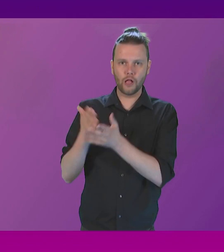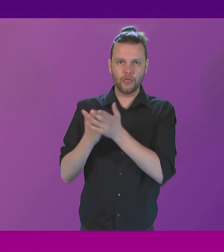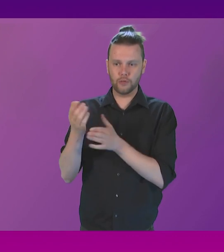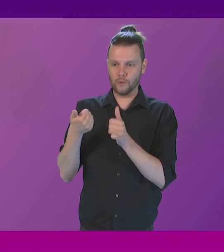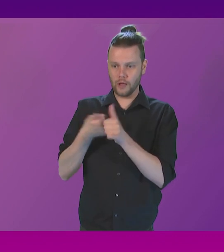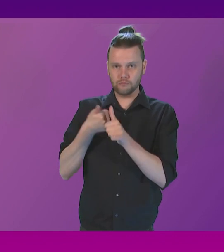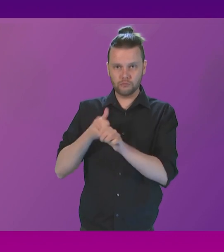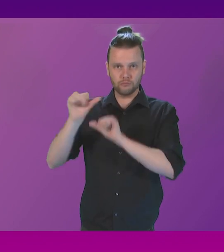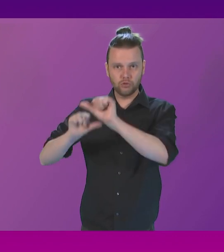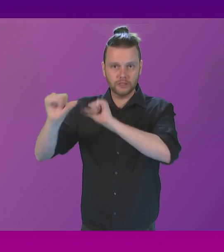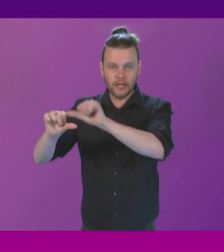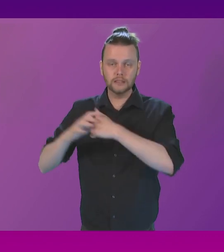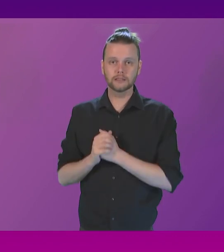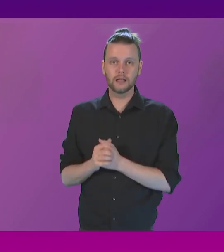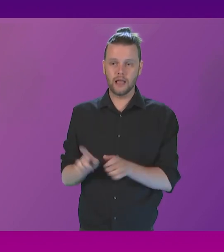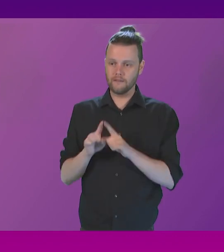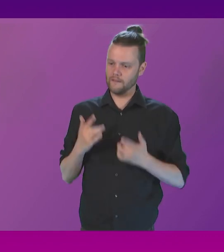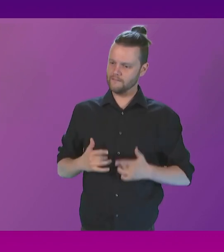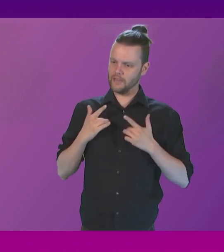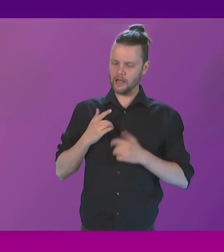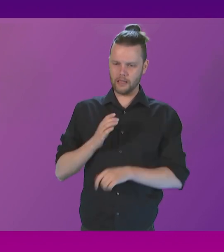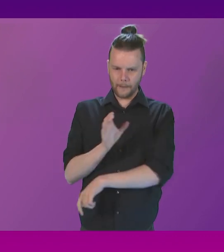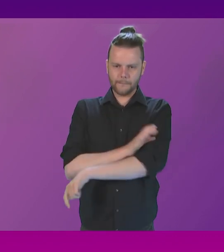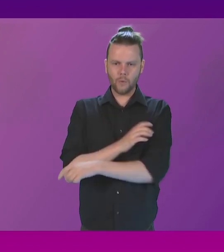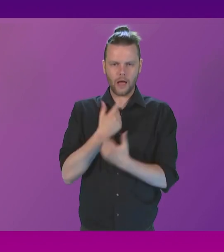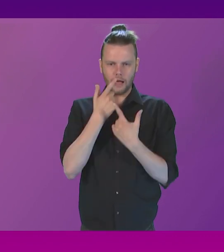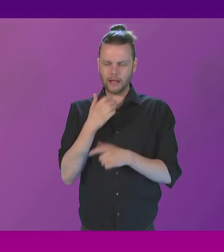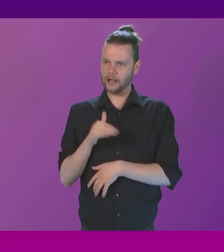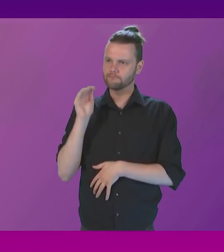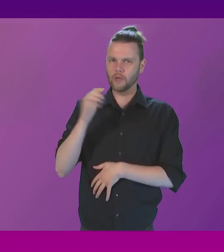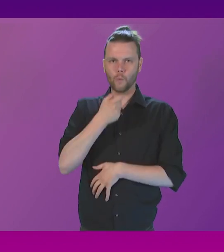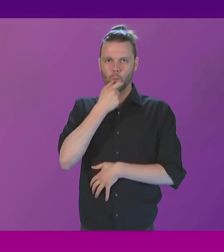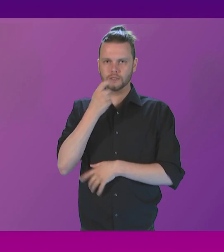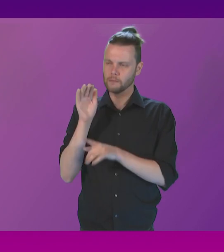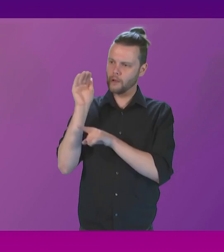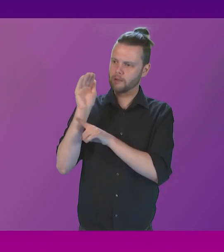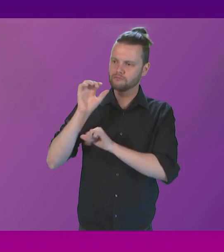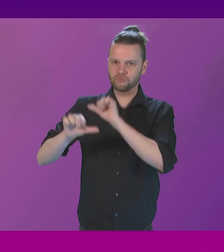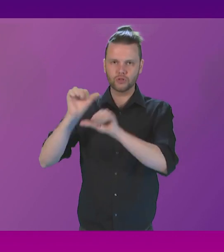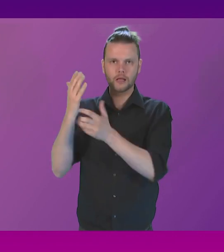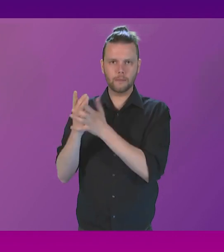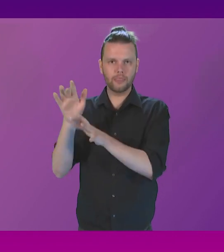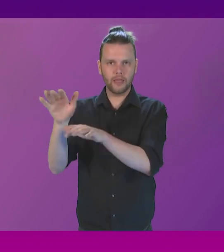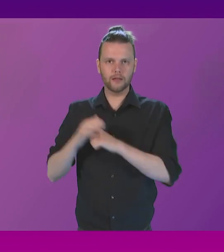processes. That should include feeling empowered to use the whistleblowing processes that exist. Anas Sarwar will know that there is a process in place for de-escalation.